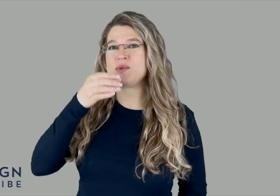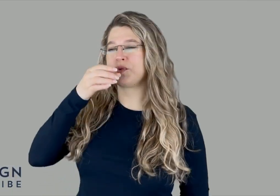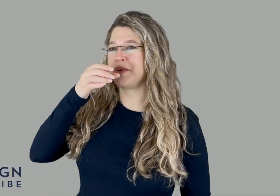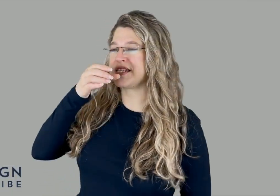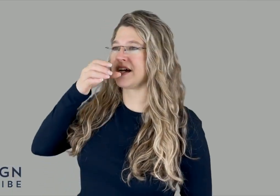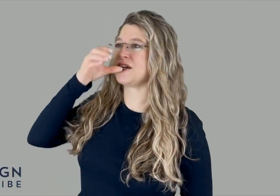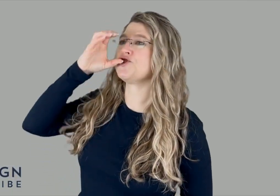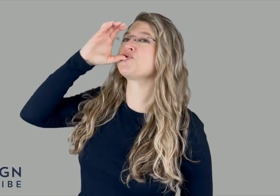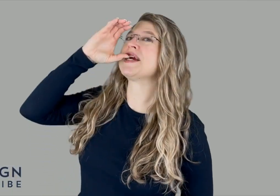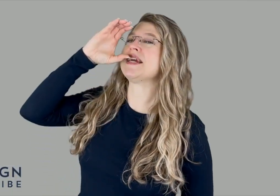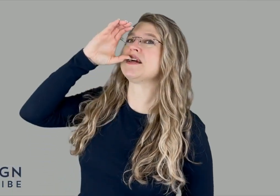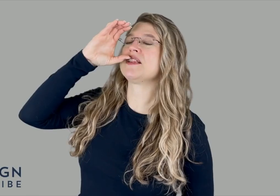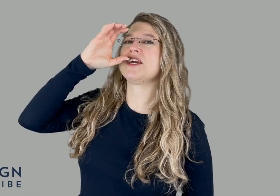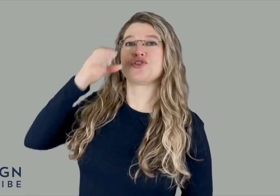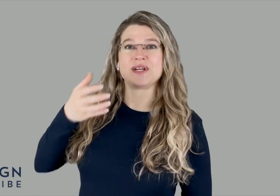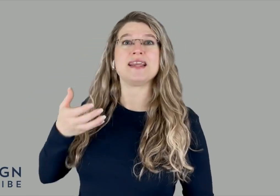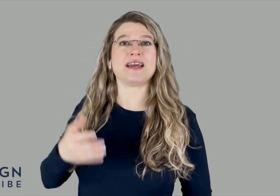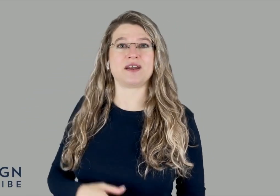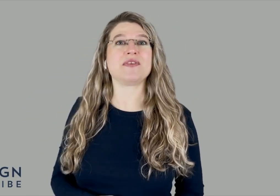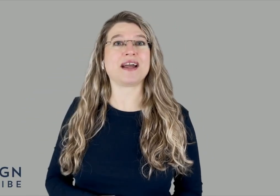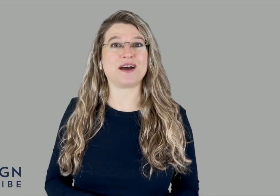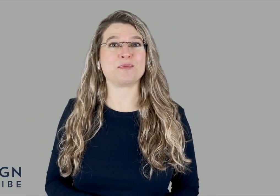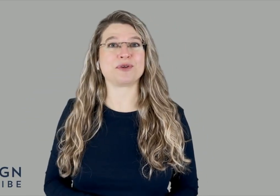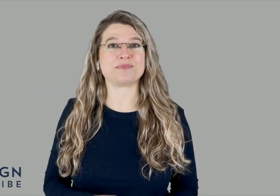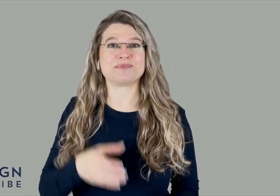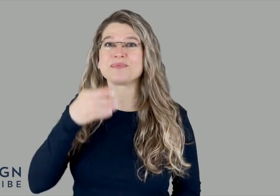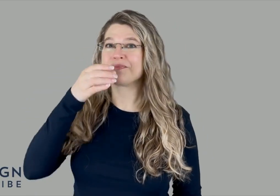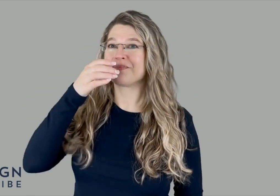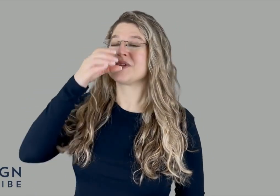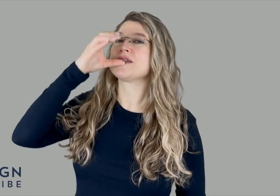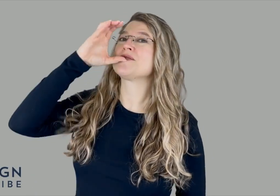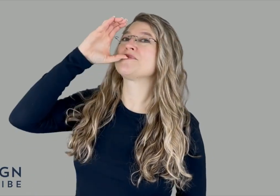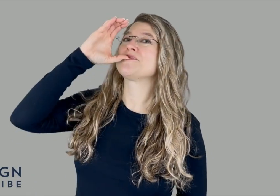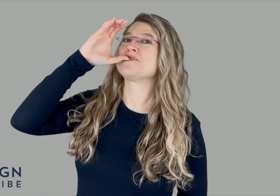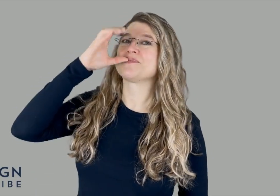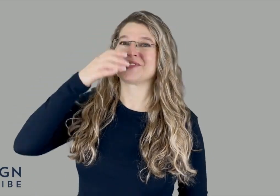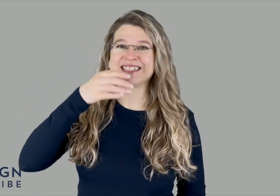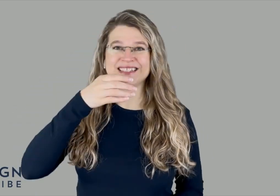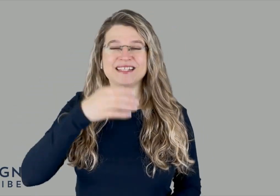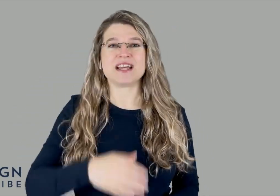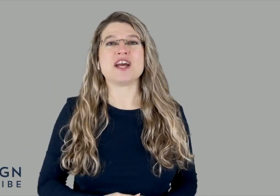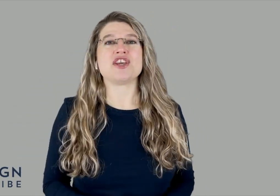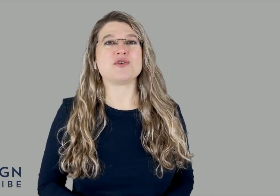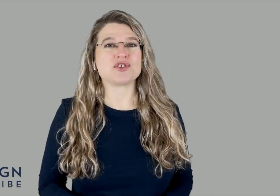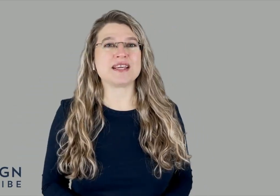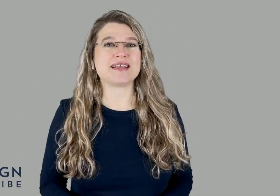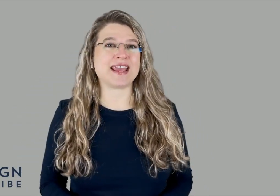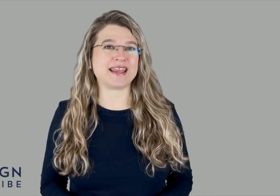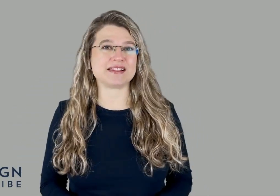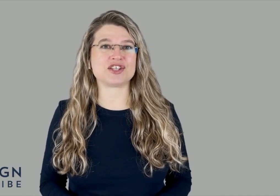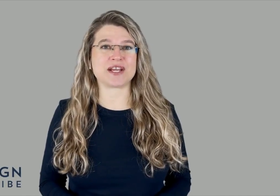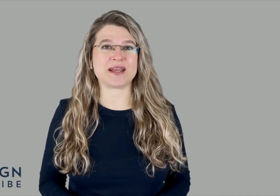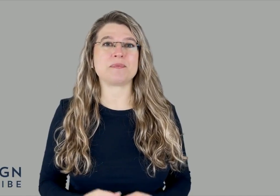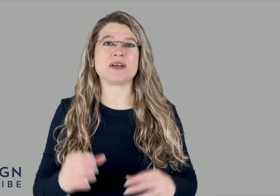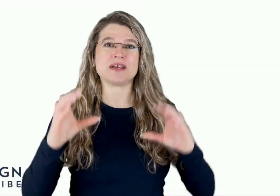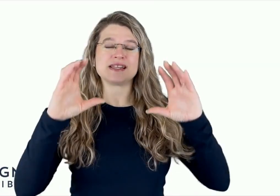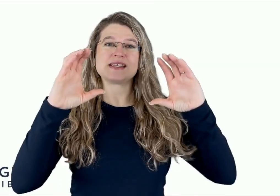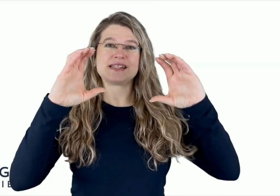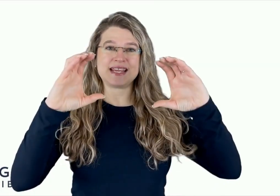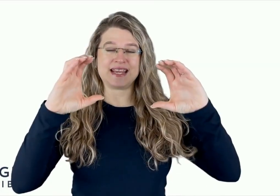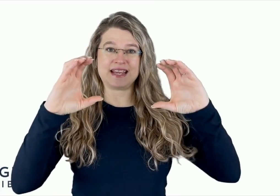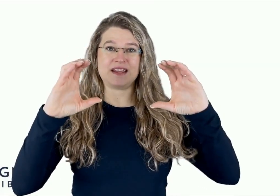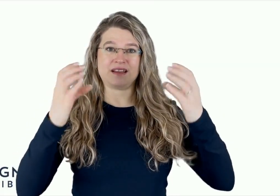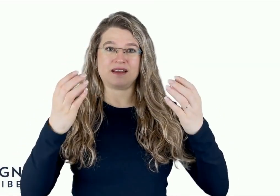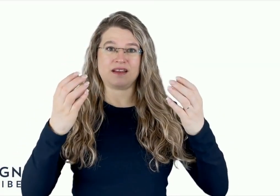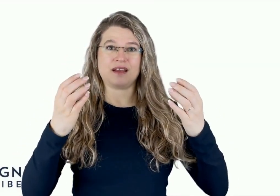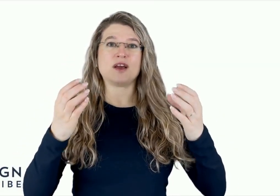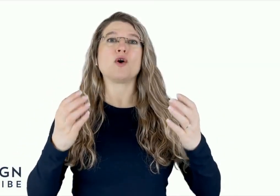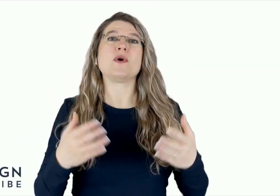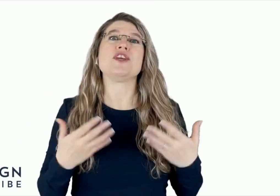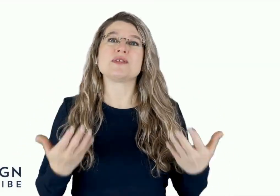when we sign drink, like drinking out of a cup. Usually the hand shape C when used